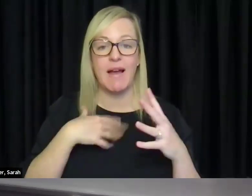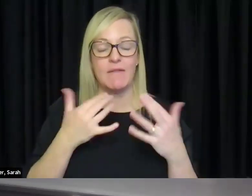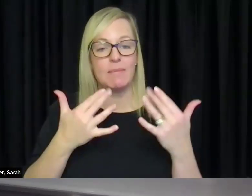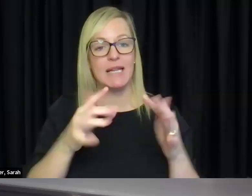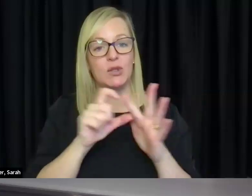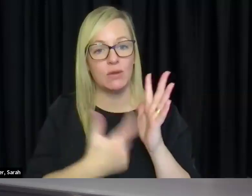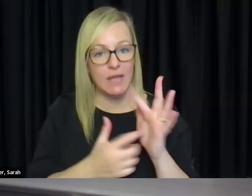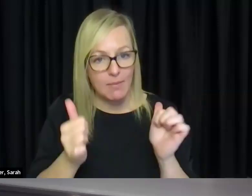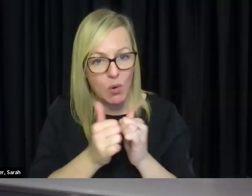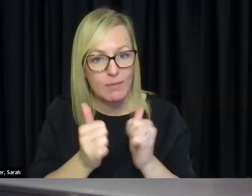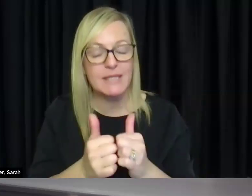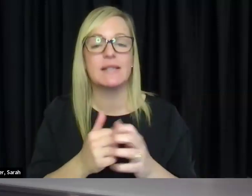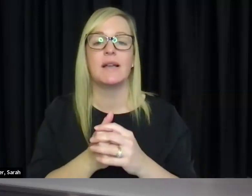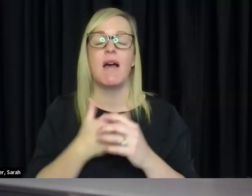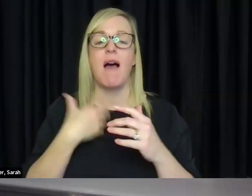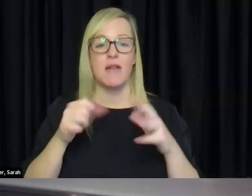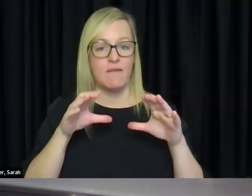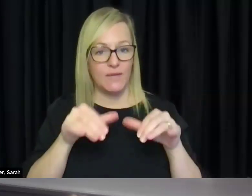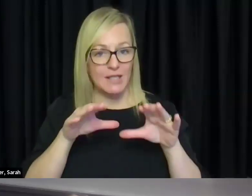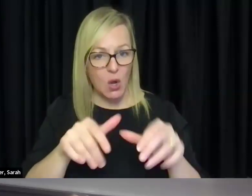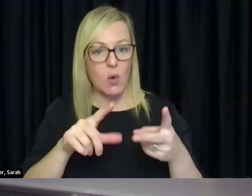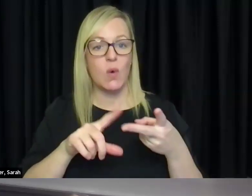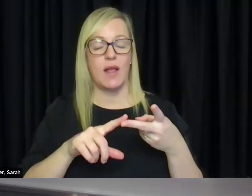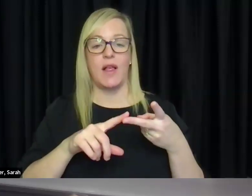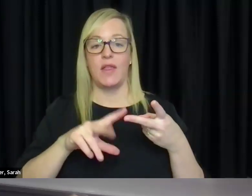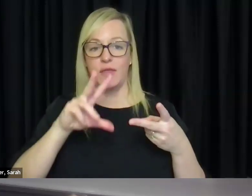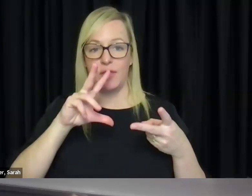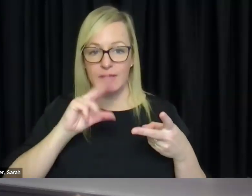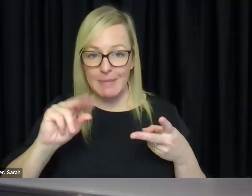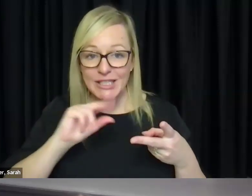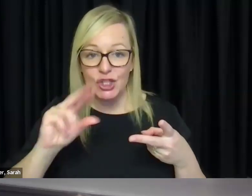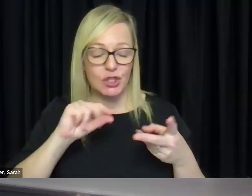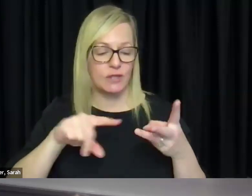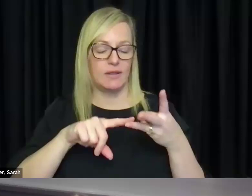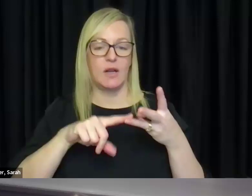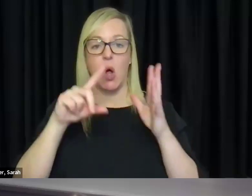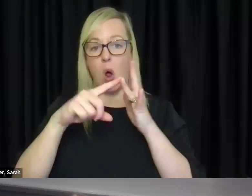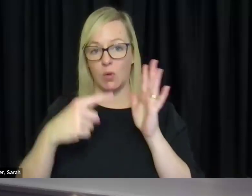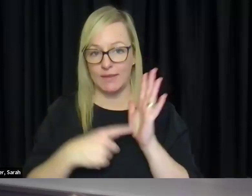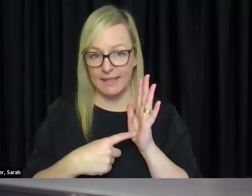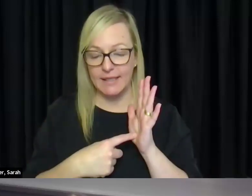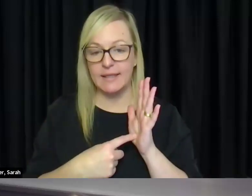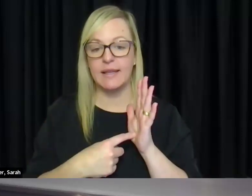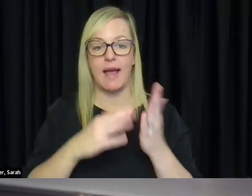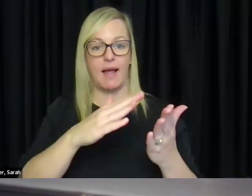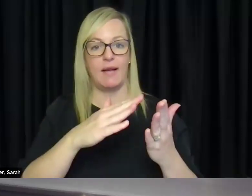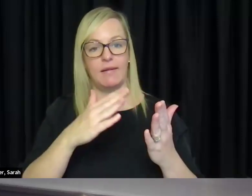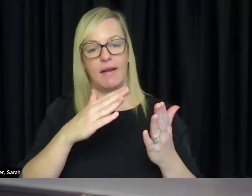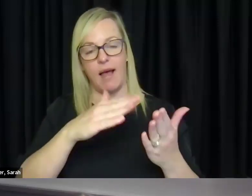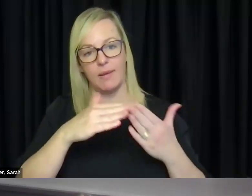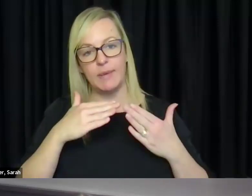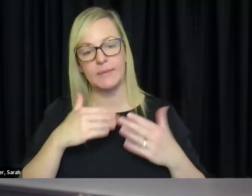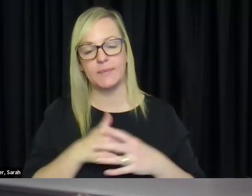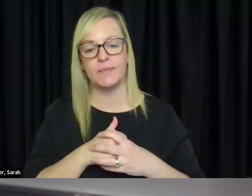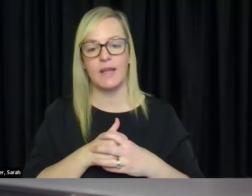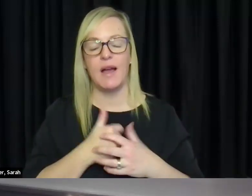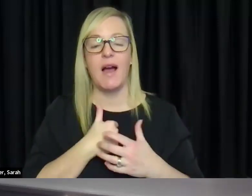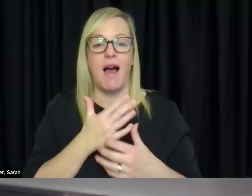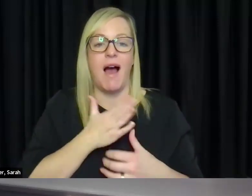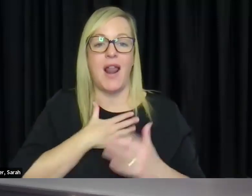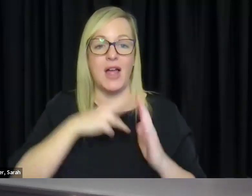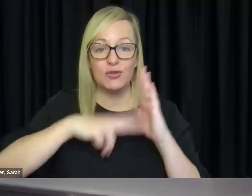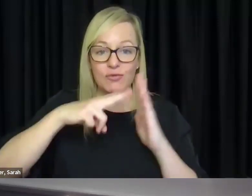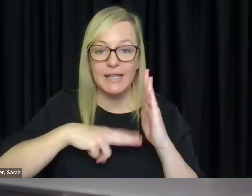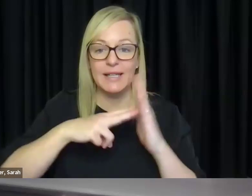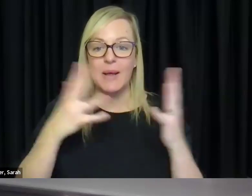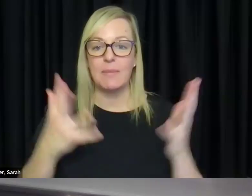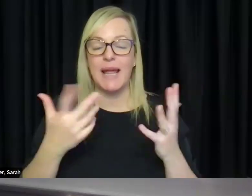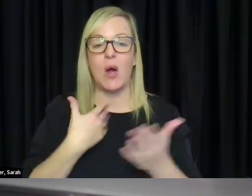I have a physiotherapist, speech therapist and OT. I like to read, play my iPad and switch and cuddle